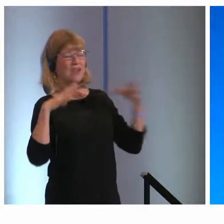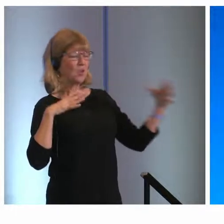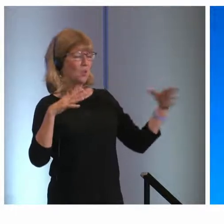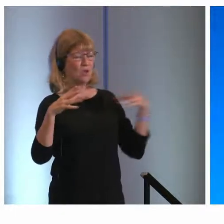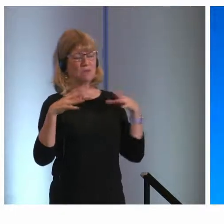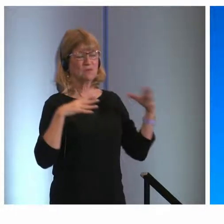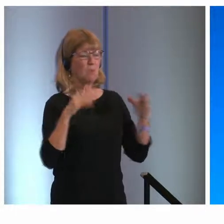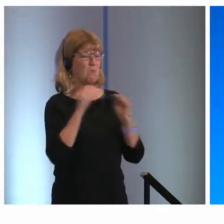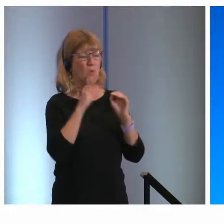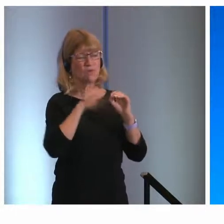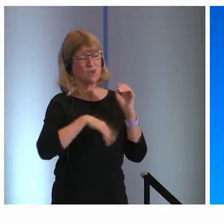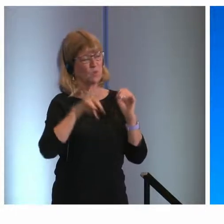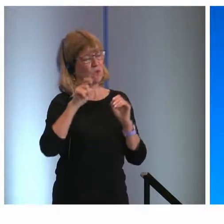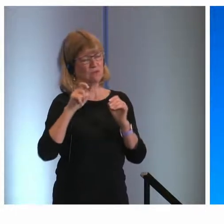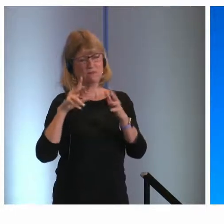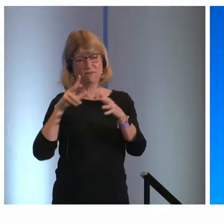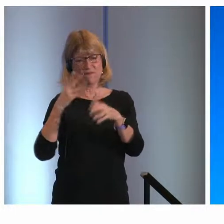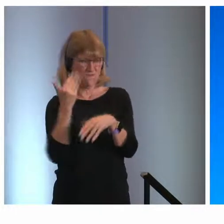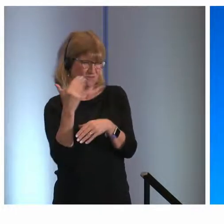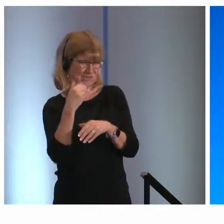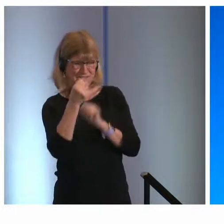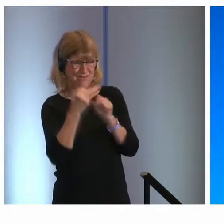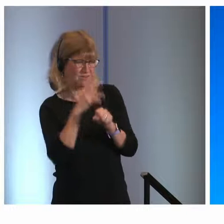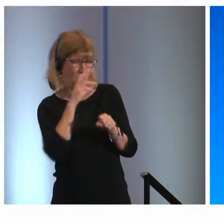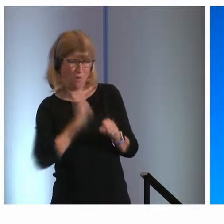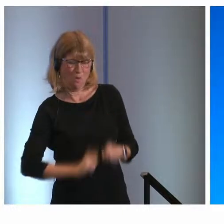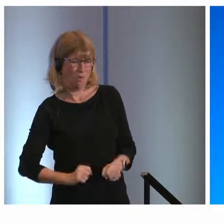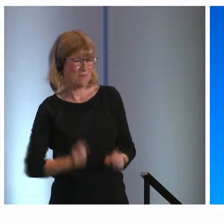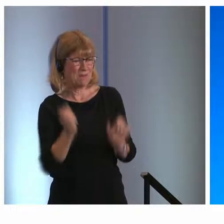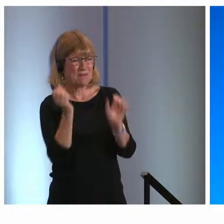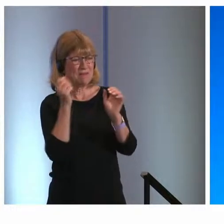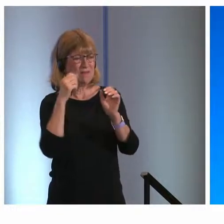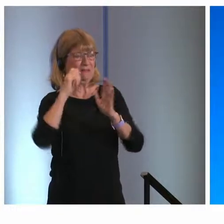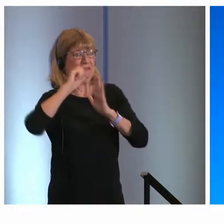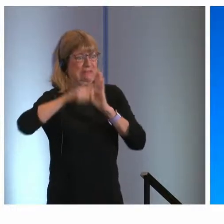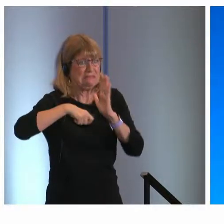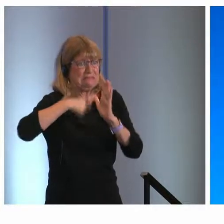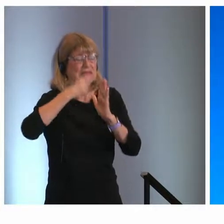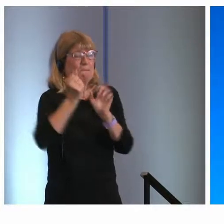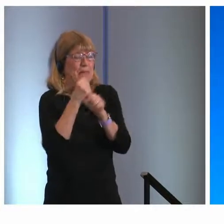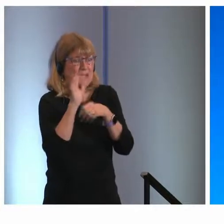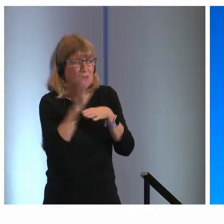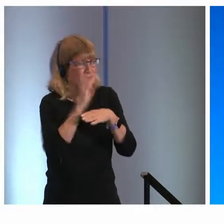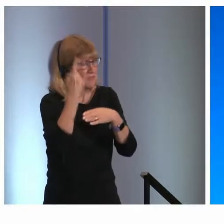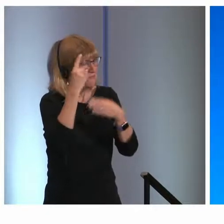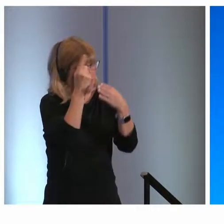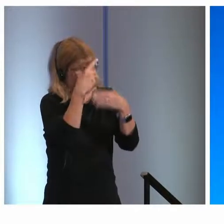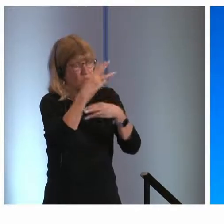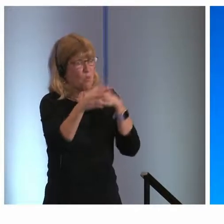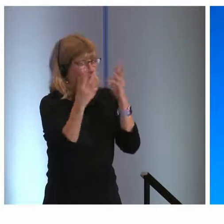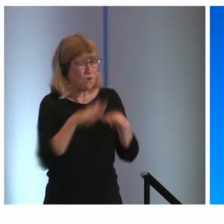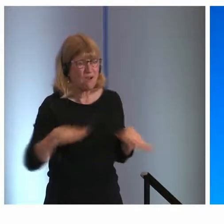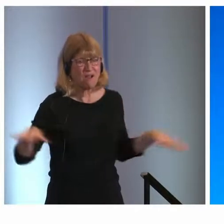you've done and the hard lifting, hard work and heavy lifting of creating accessibility across the board Danny Woodburn: Here's the thing, Hollywood is well over